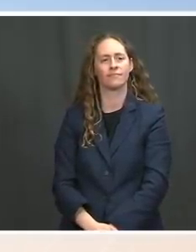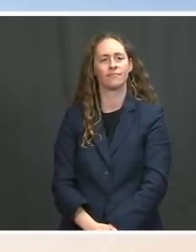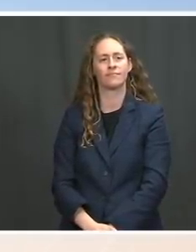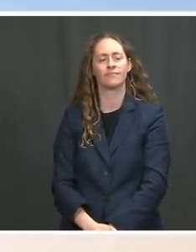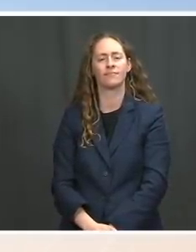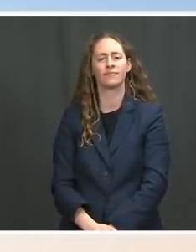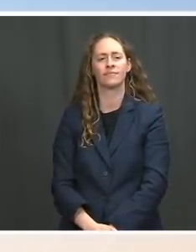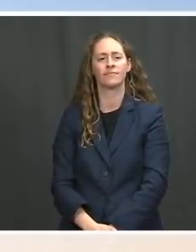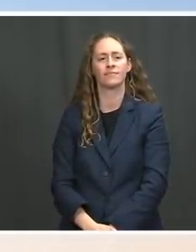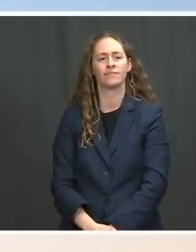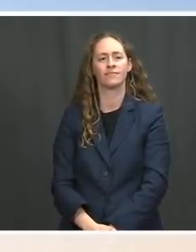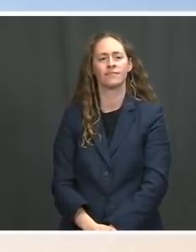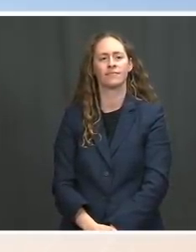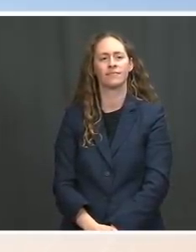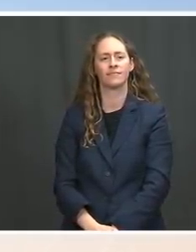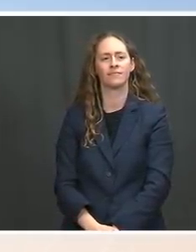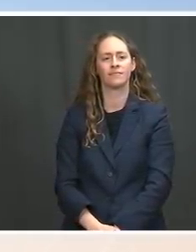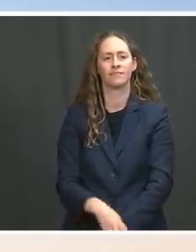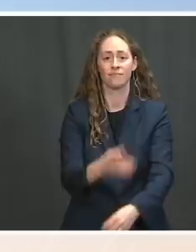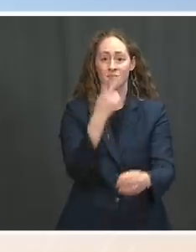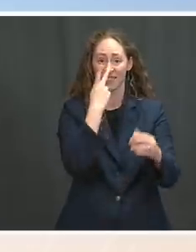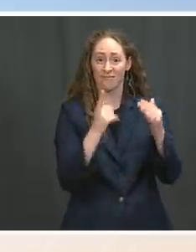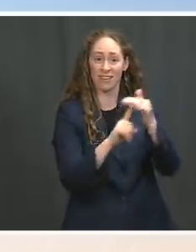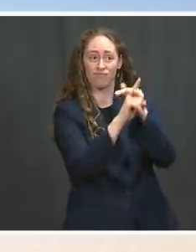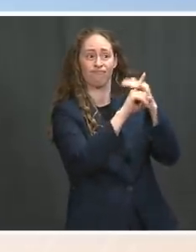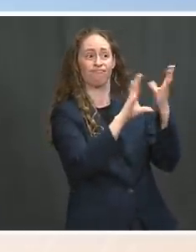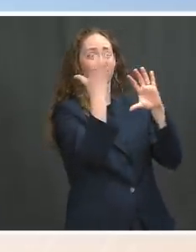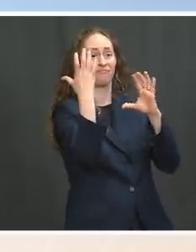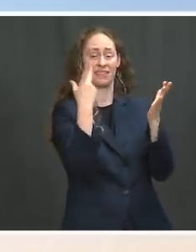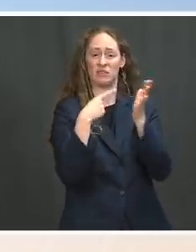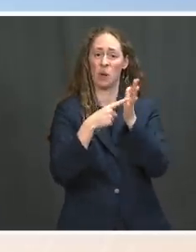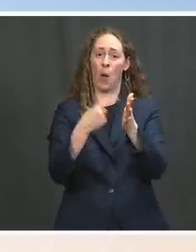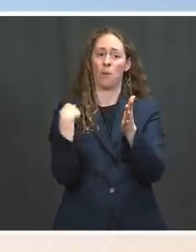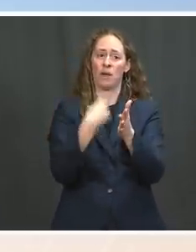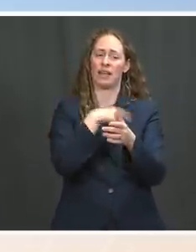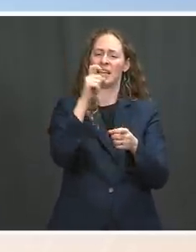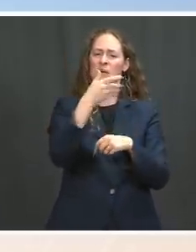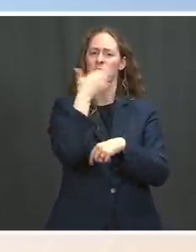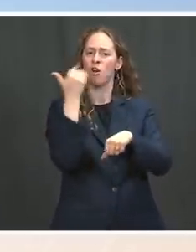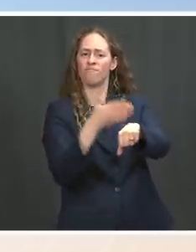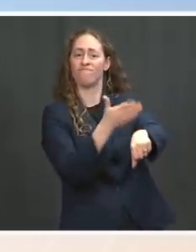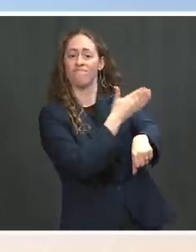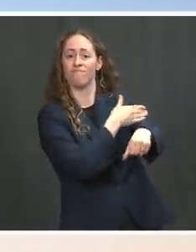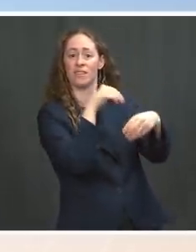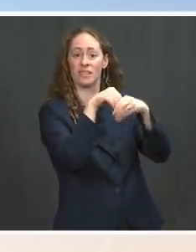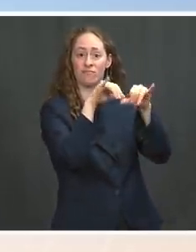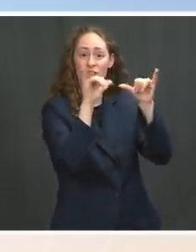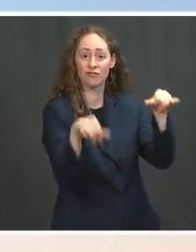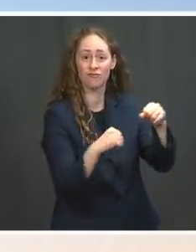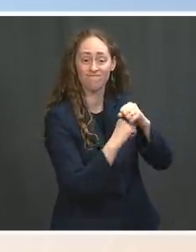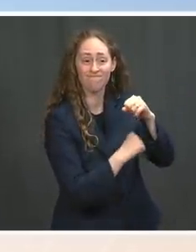to prevent something like this from happening? Secretary Buttigieg: Well, this is part of what we have in mind when we talk about resilience. We need to make sure our infrastructure